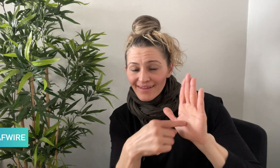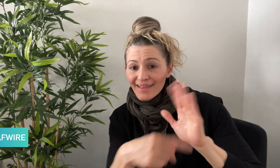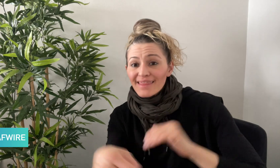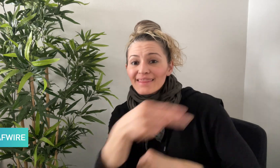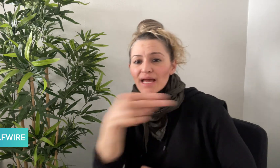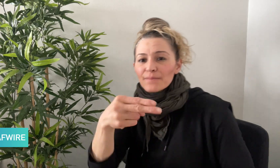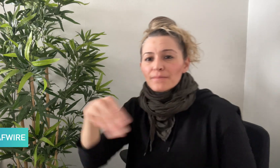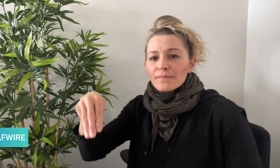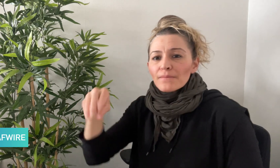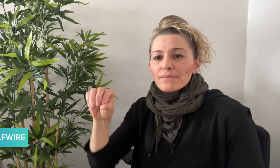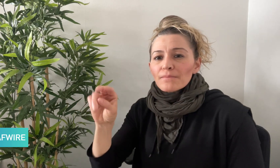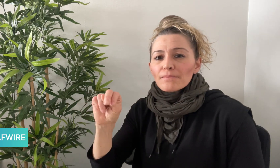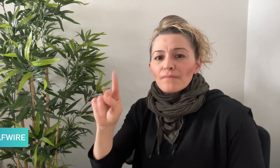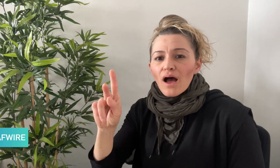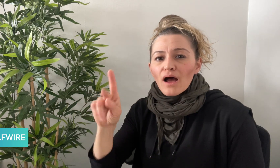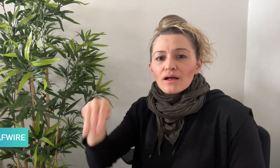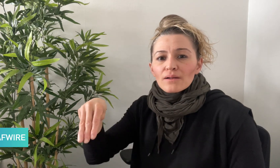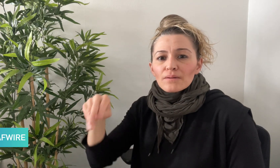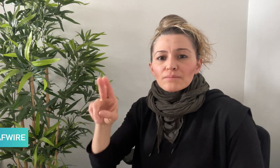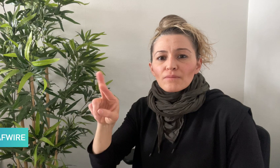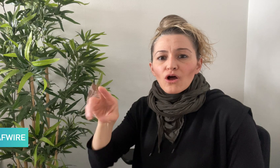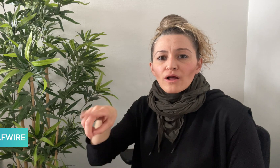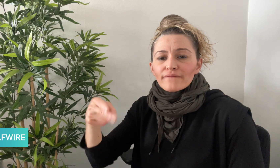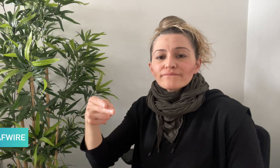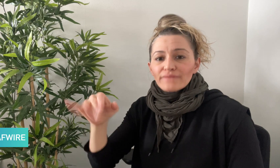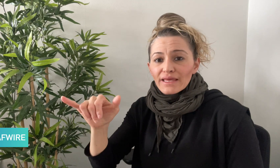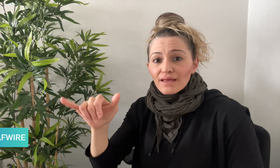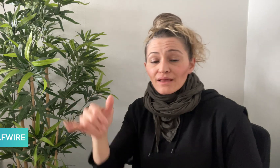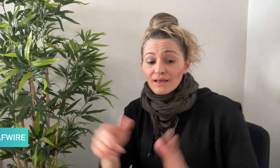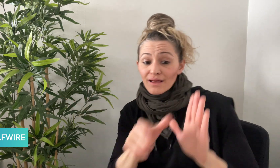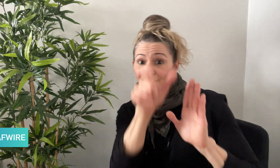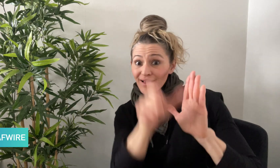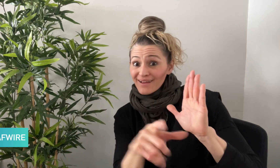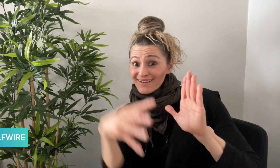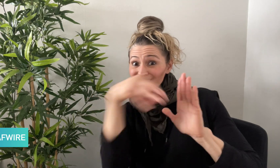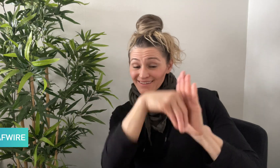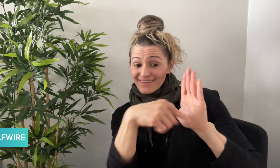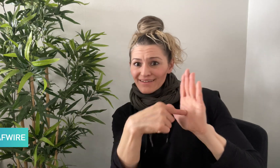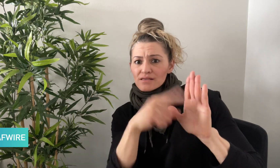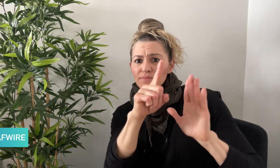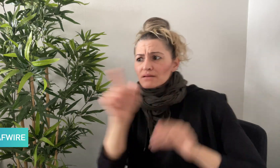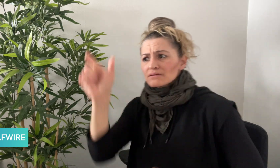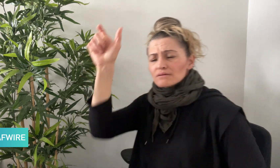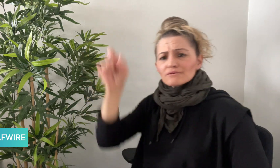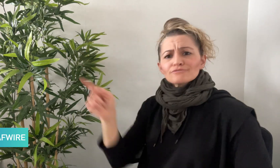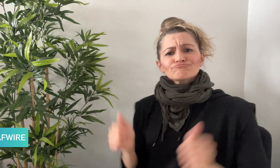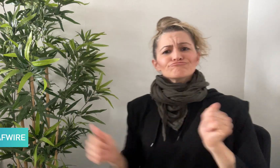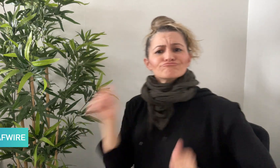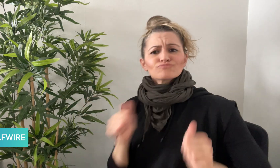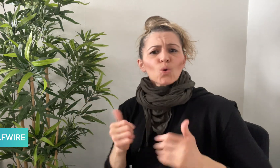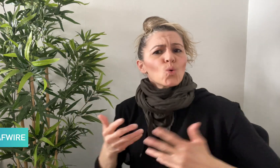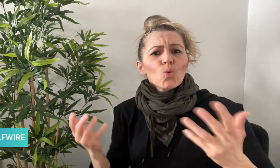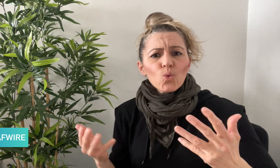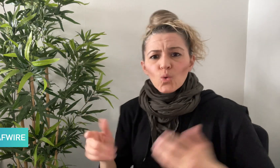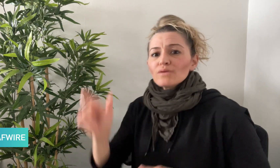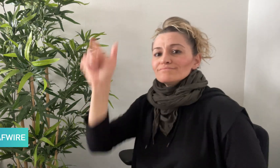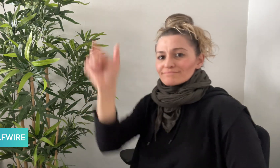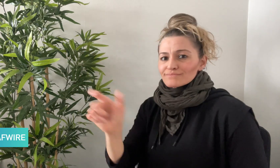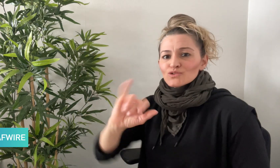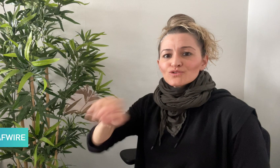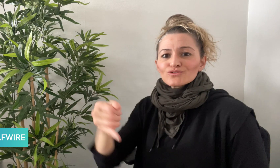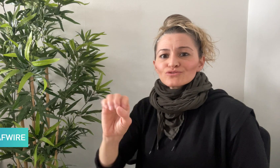Monk is the Deaf son of a saxophonist Bleeding Gums Murphy.